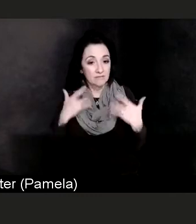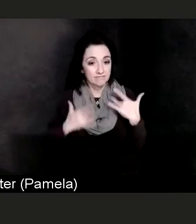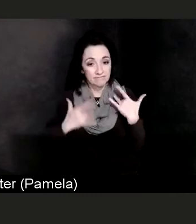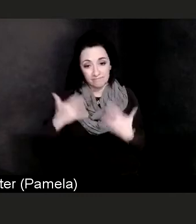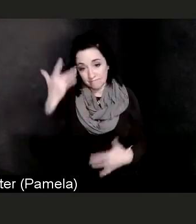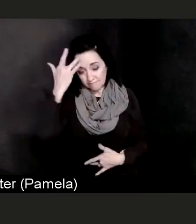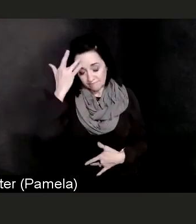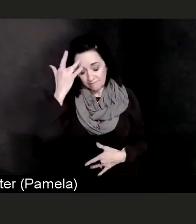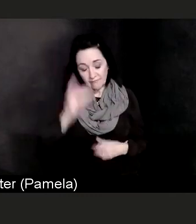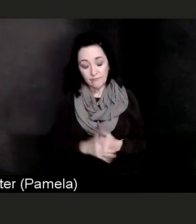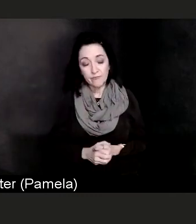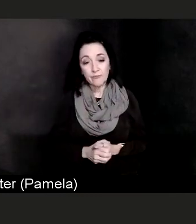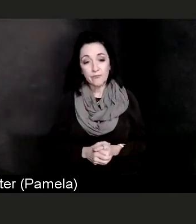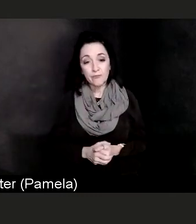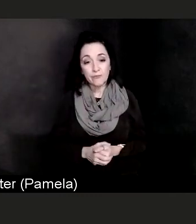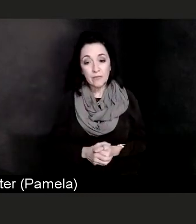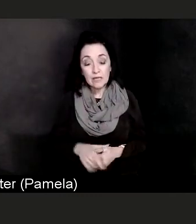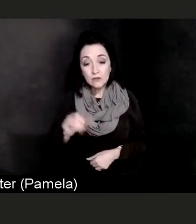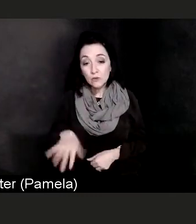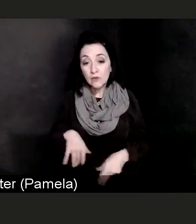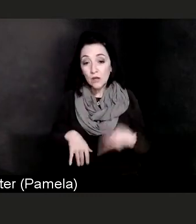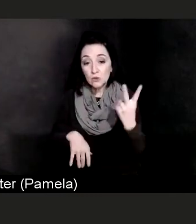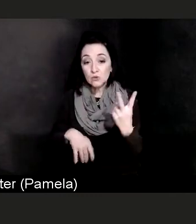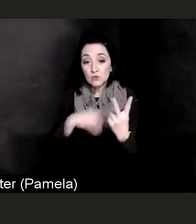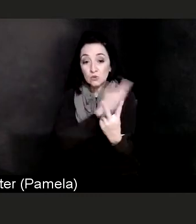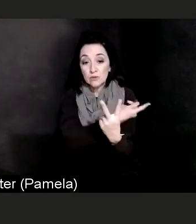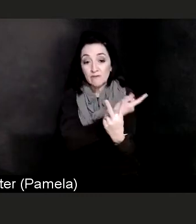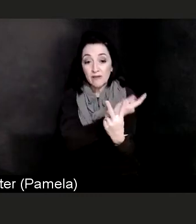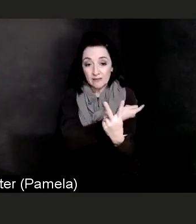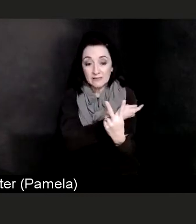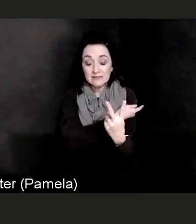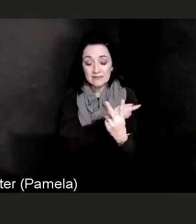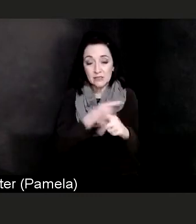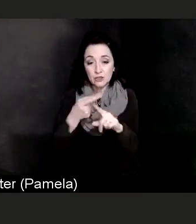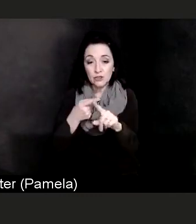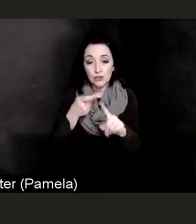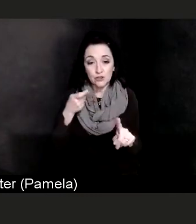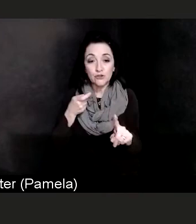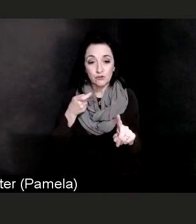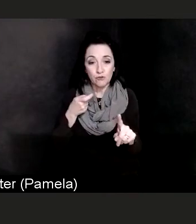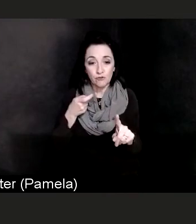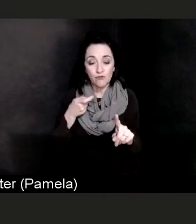the Food and Drug Administration from the United States, emergency use authorization,